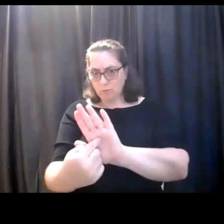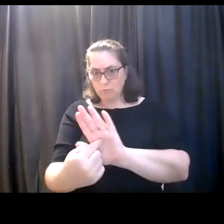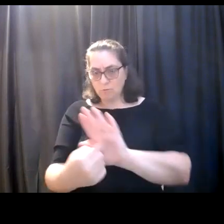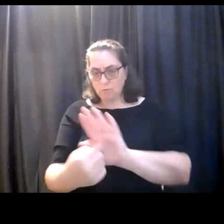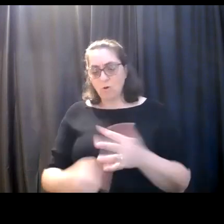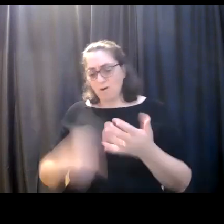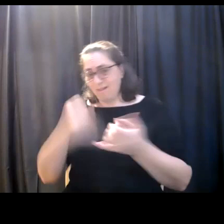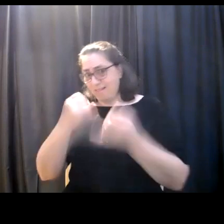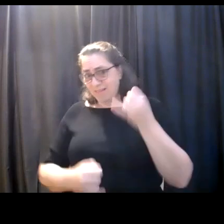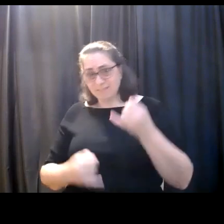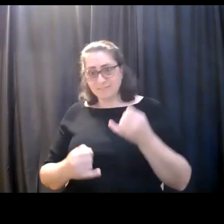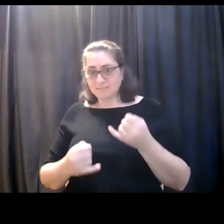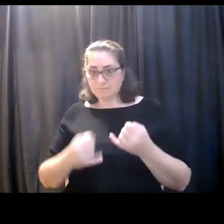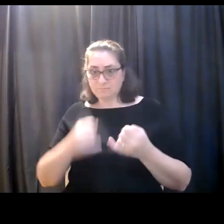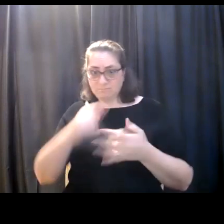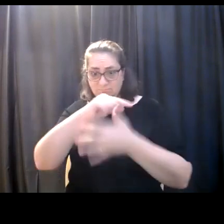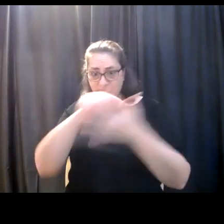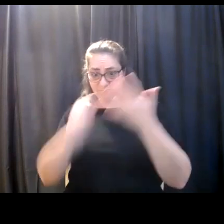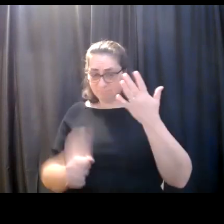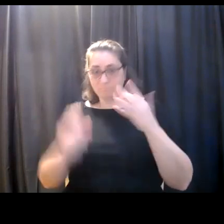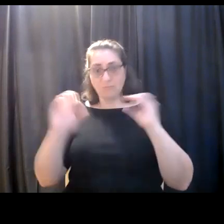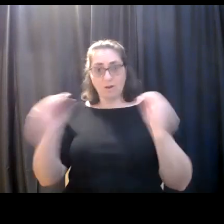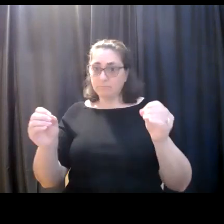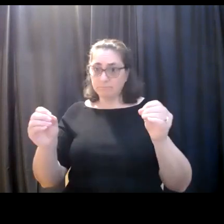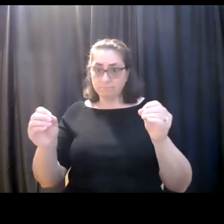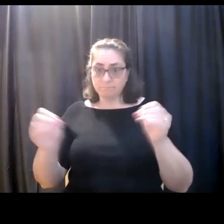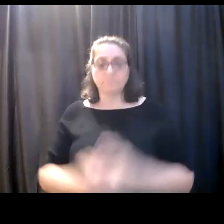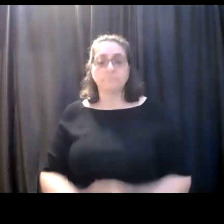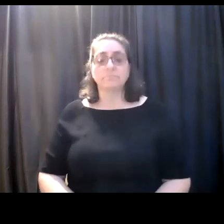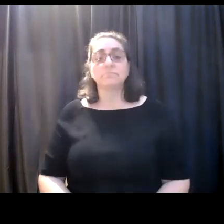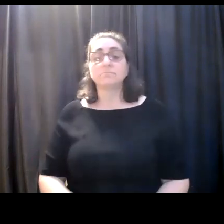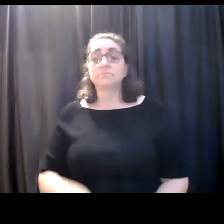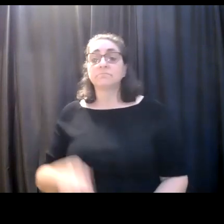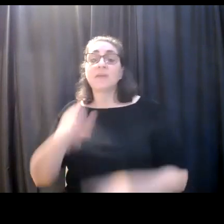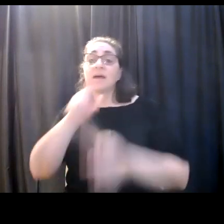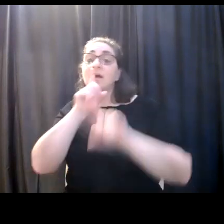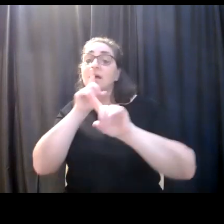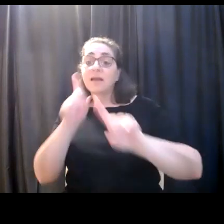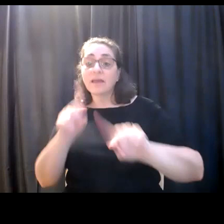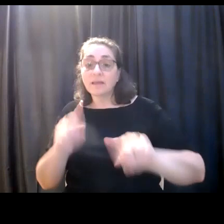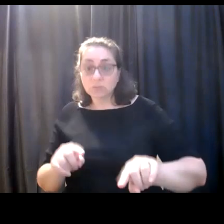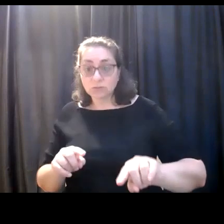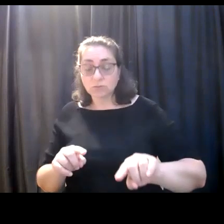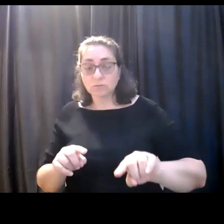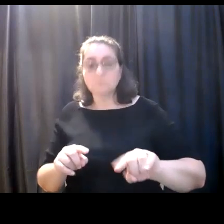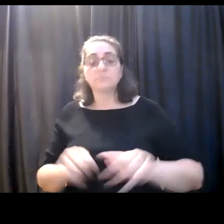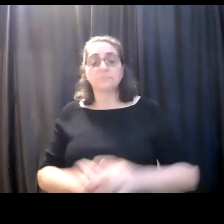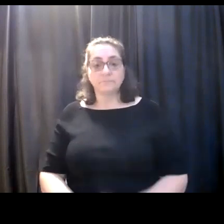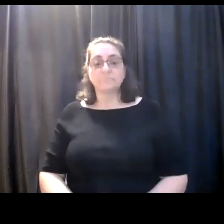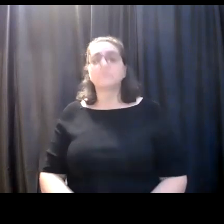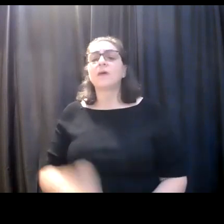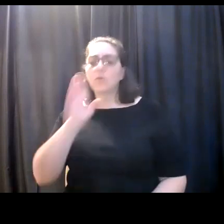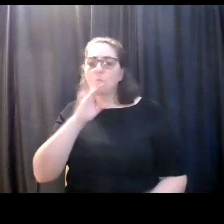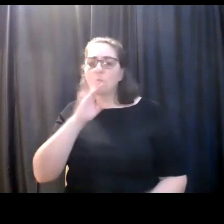asked if you had any symptoms of Cohen, had a household mobile who with COVID-19,